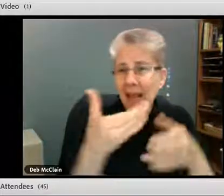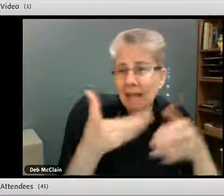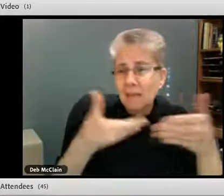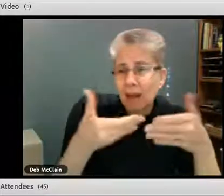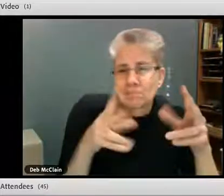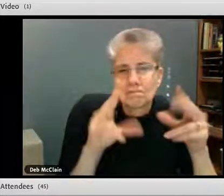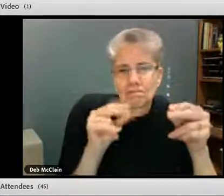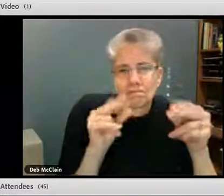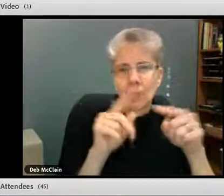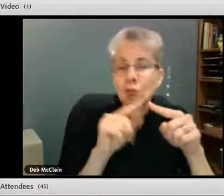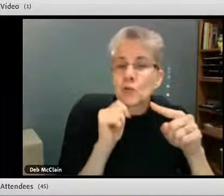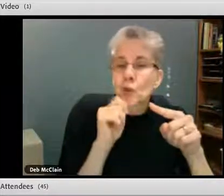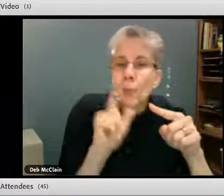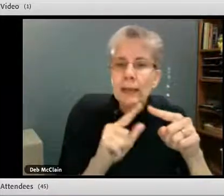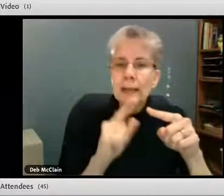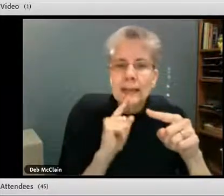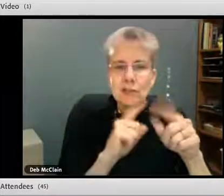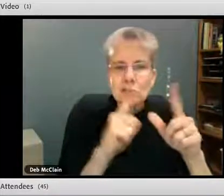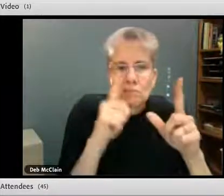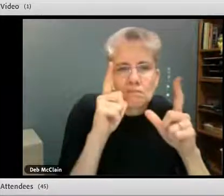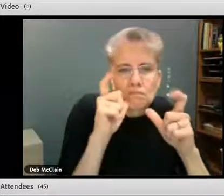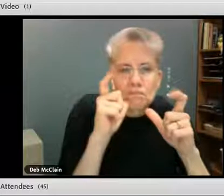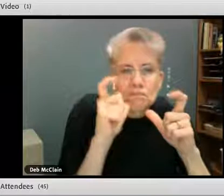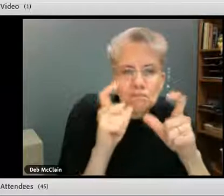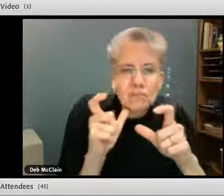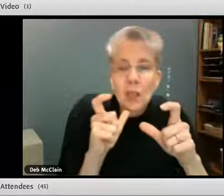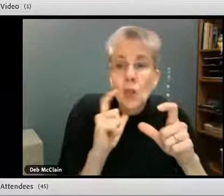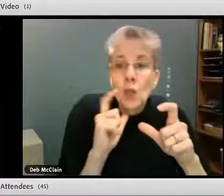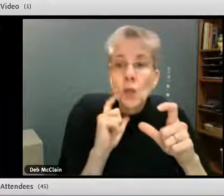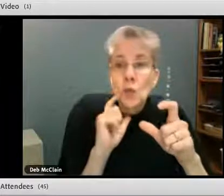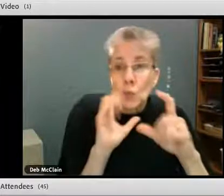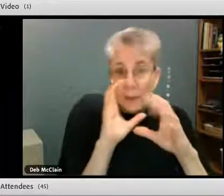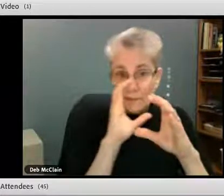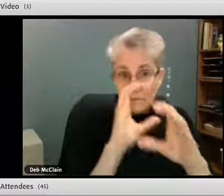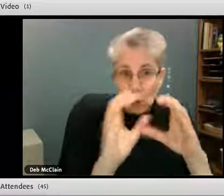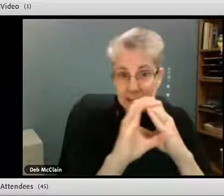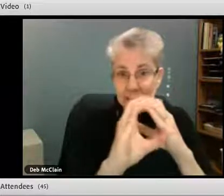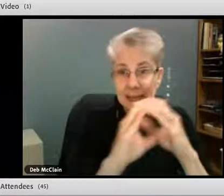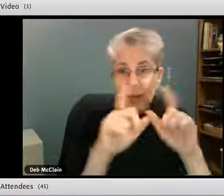You can focus and take a whole group shop, but you want to be in the front so you can get everyone's faces.